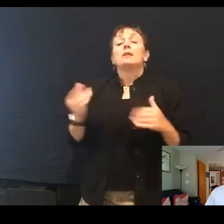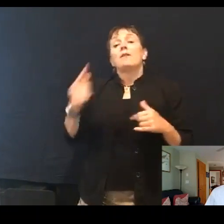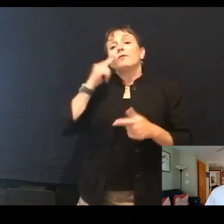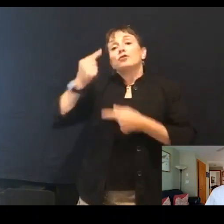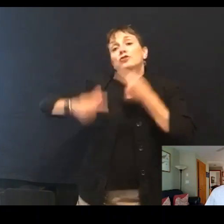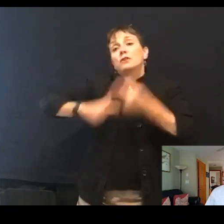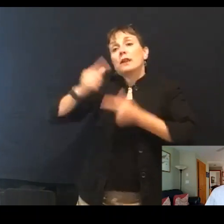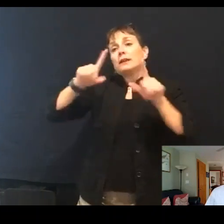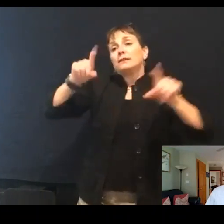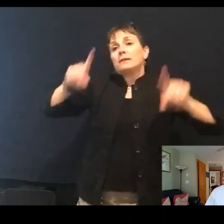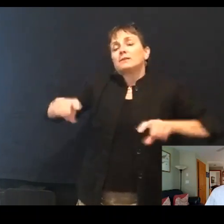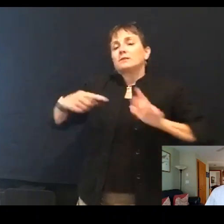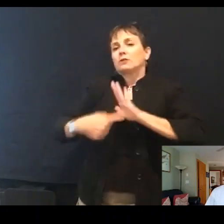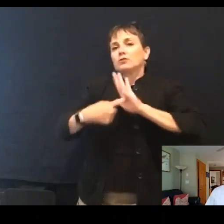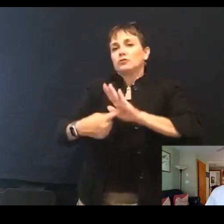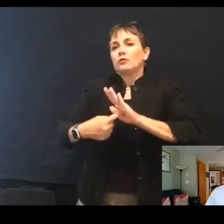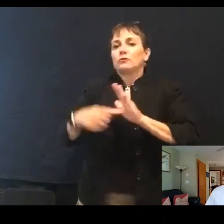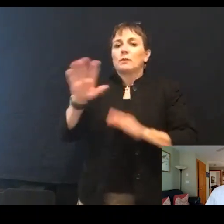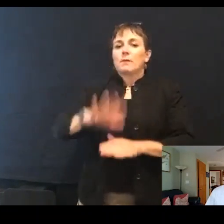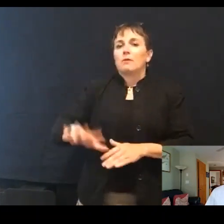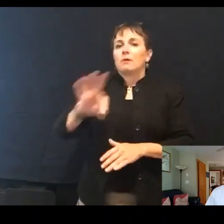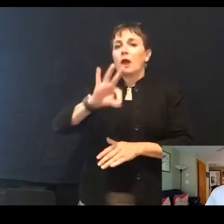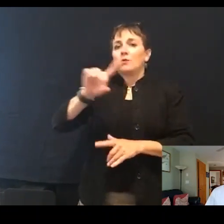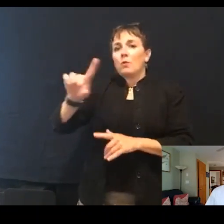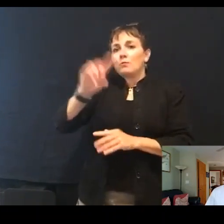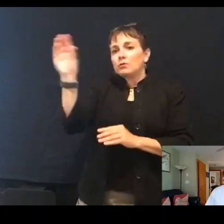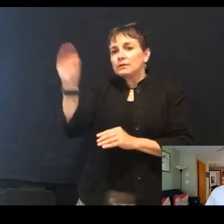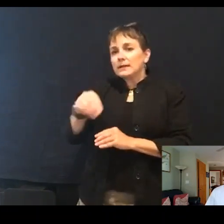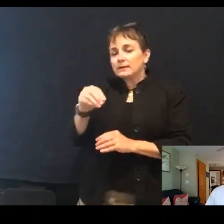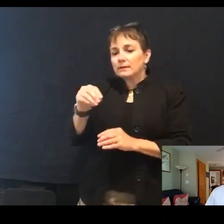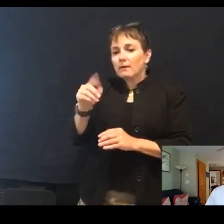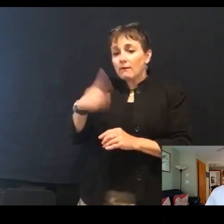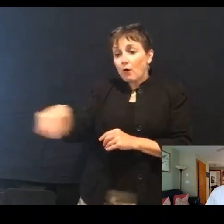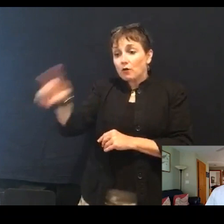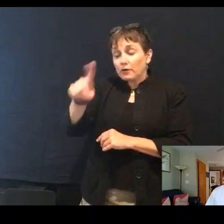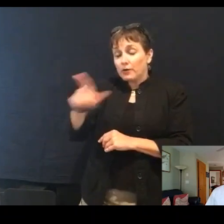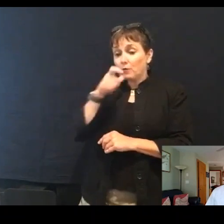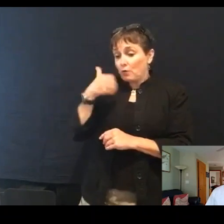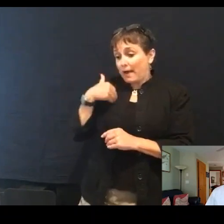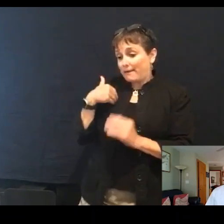And genetic testing showed that 91% of those who had an initial clinical diagnosis of Usher